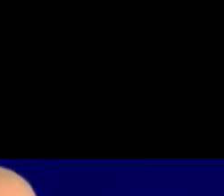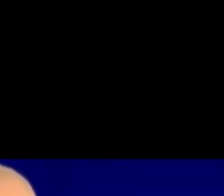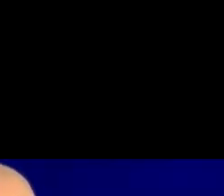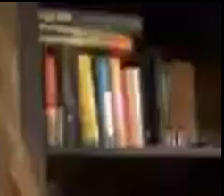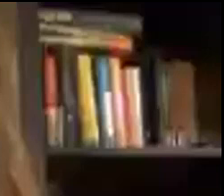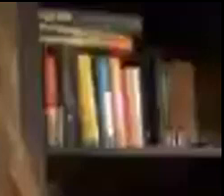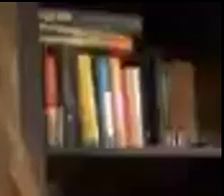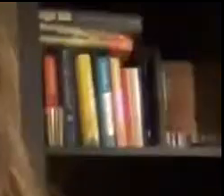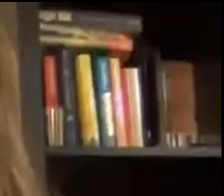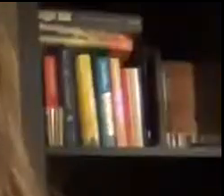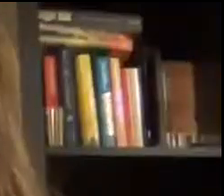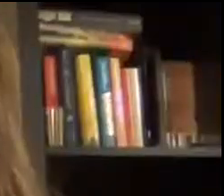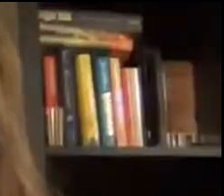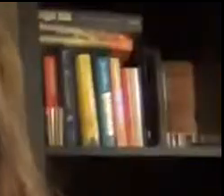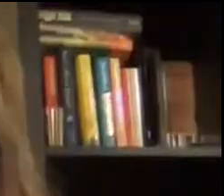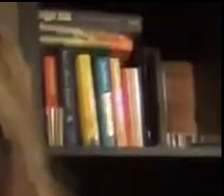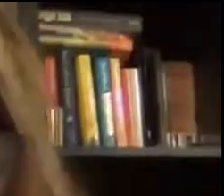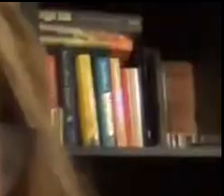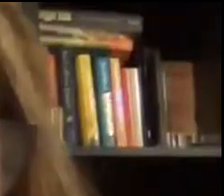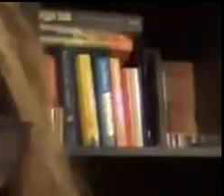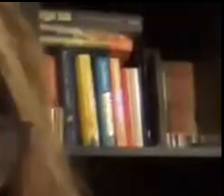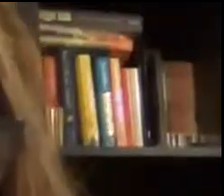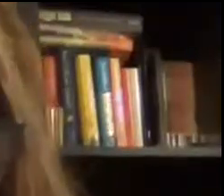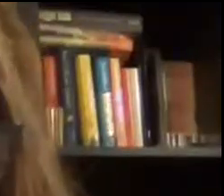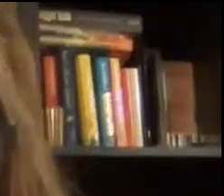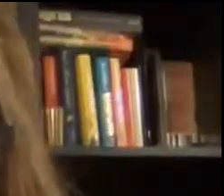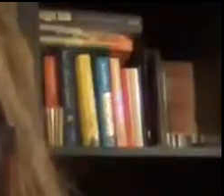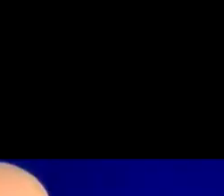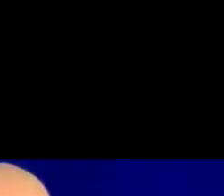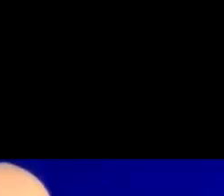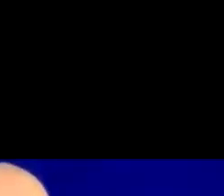Thank you Thanks to everyone